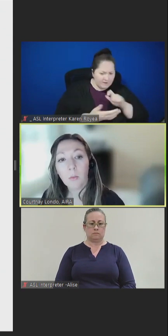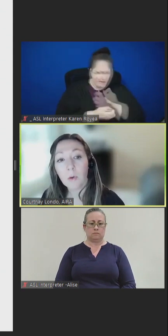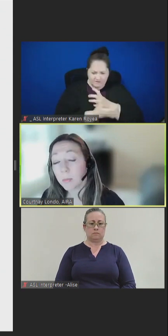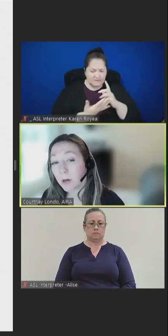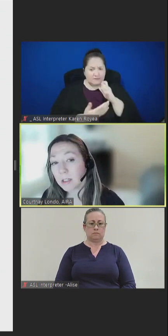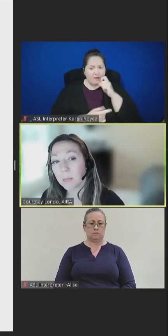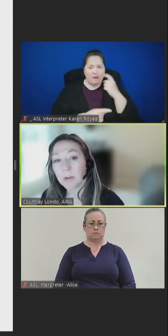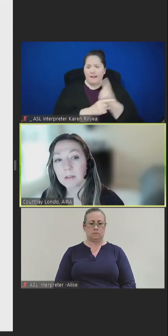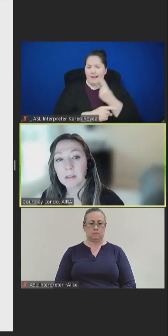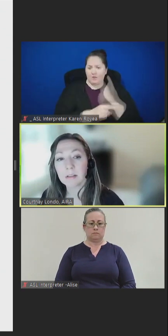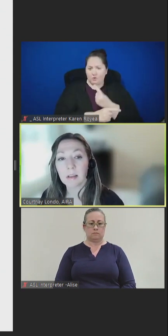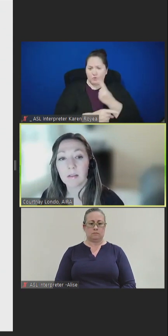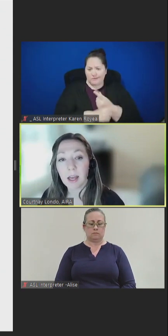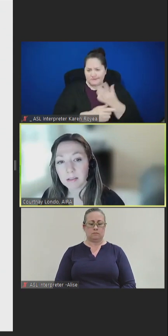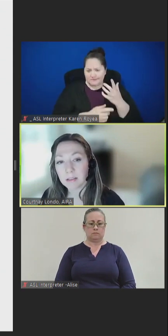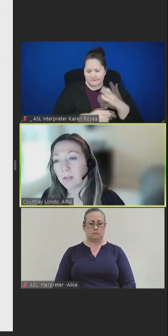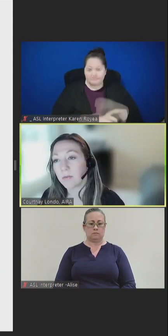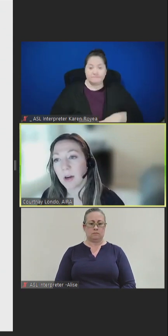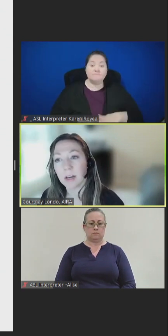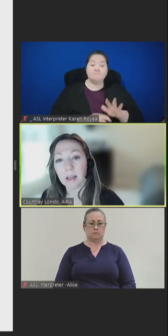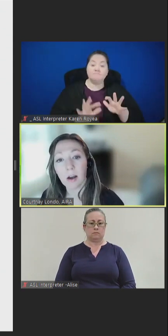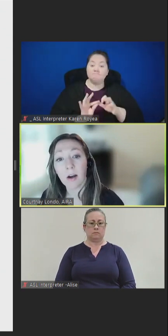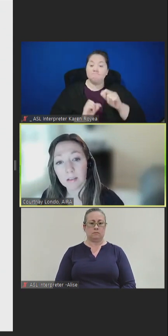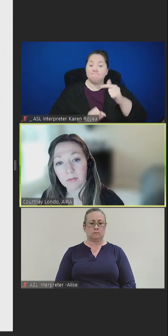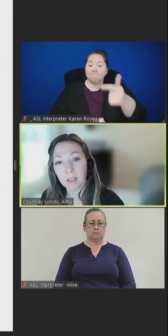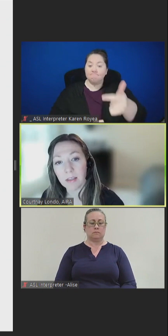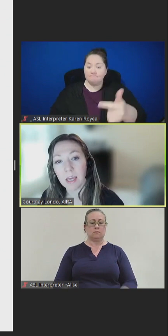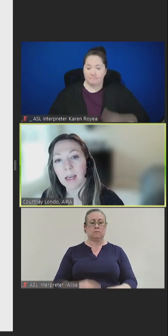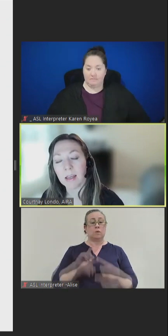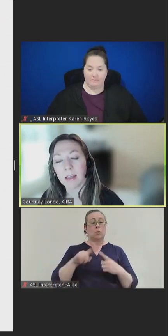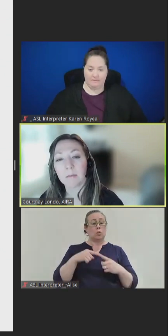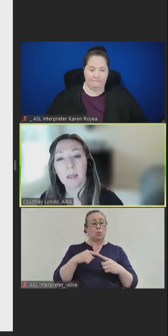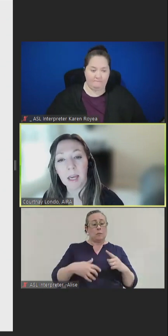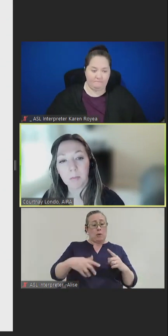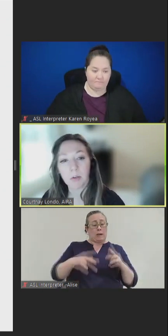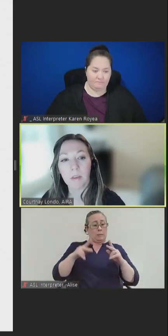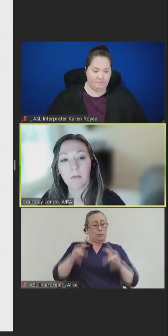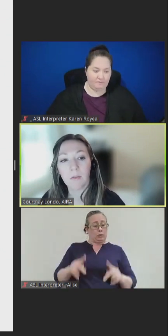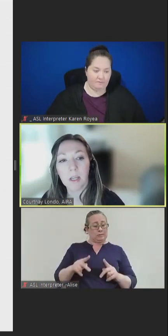When a pregnant person is vaccinated for RSV, the IAS may capture the information